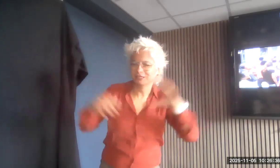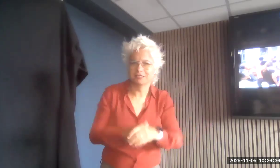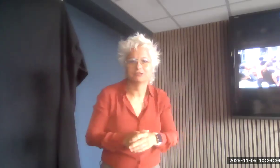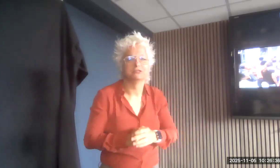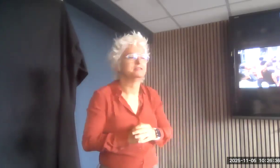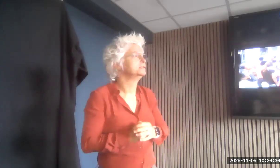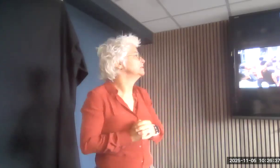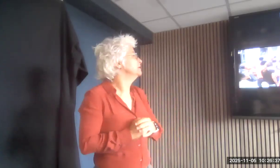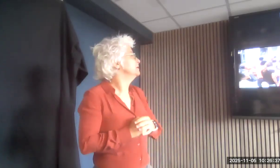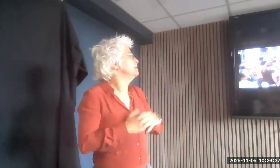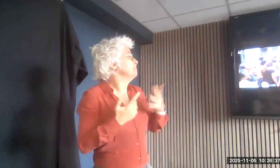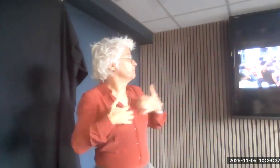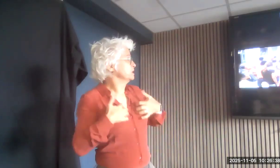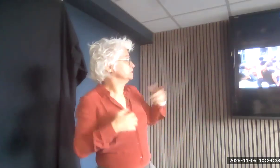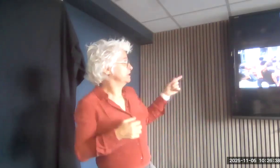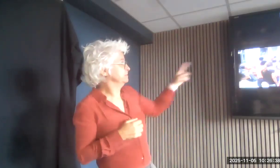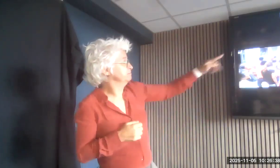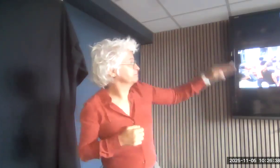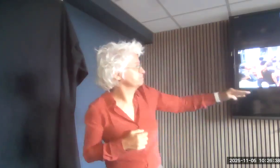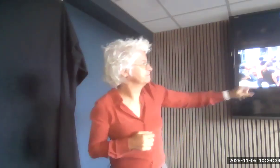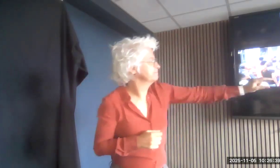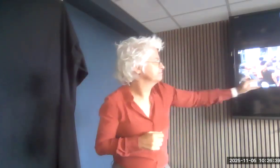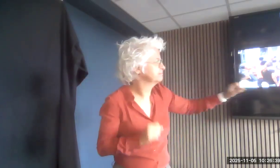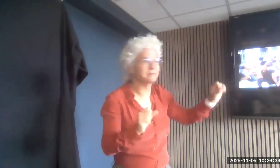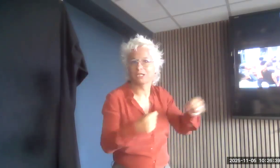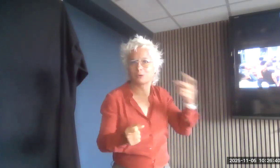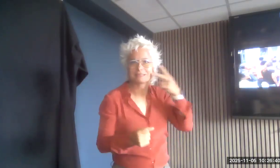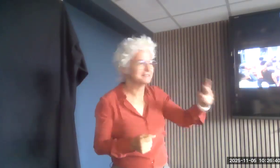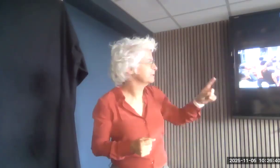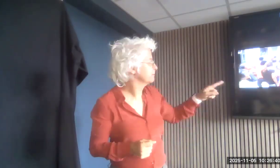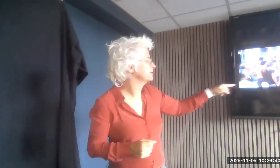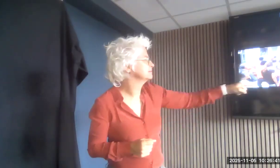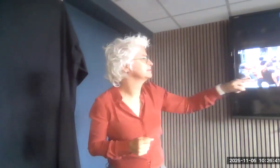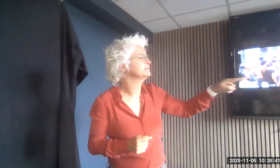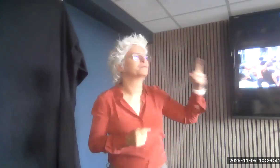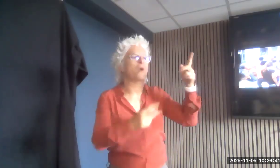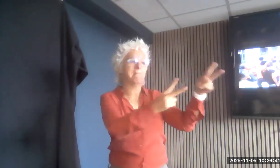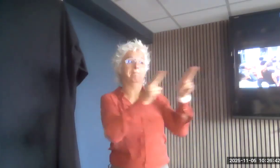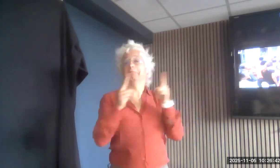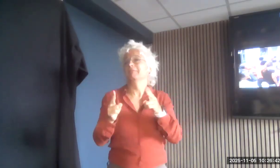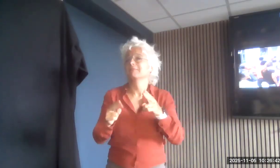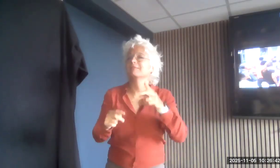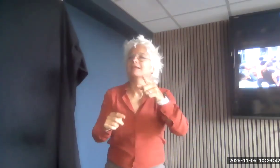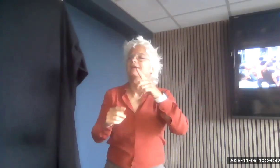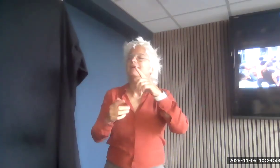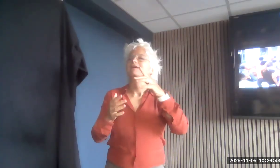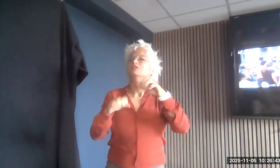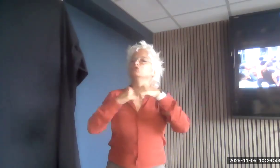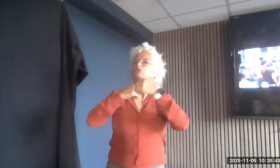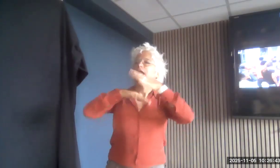But more widely some of the language shifts, have happened around this too. And you? Can see this, quote on the slide here.